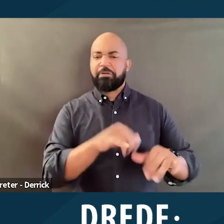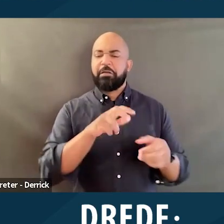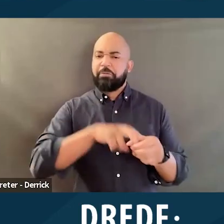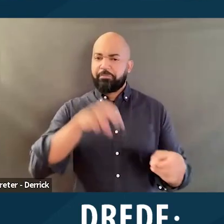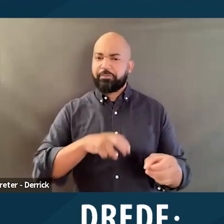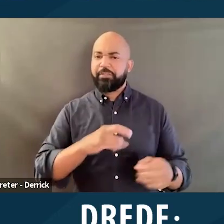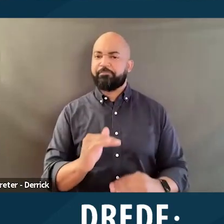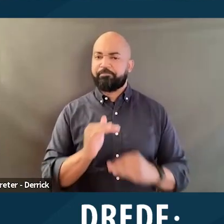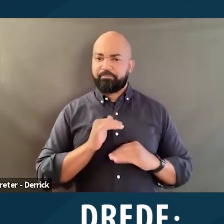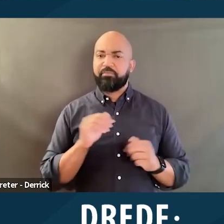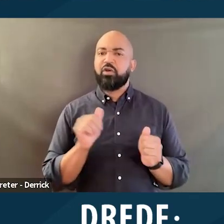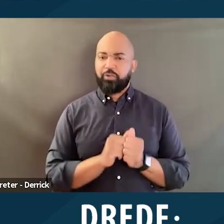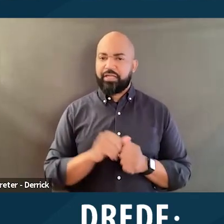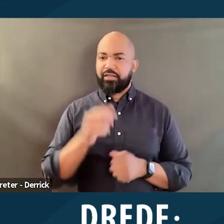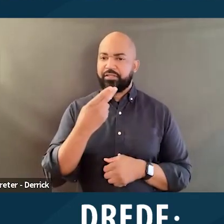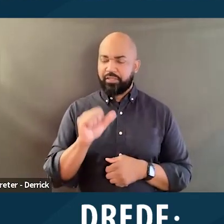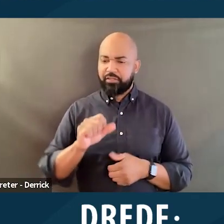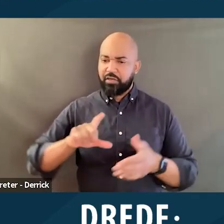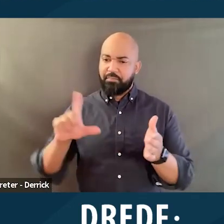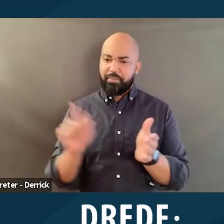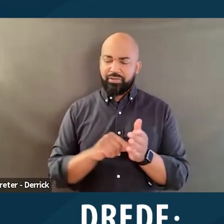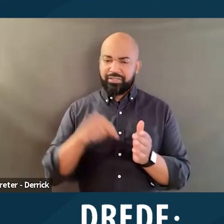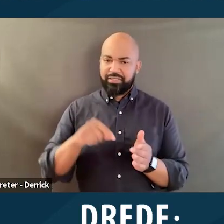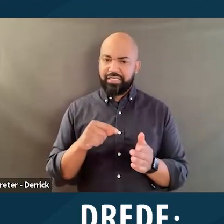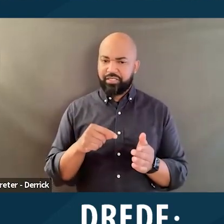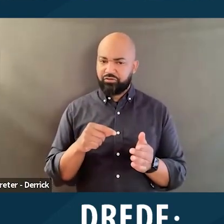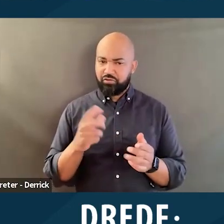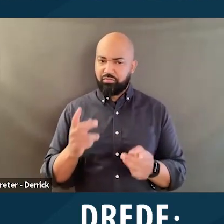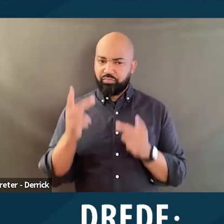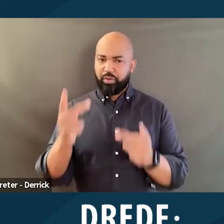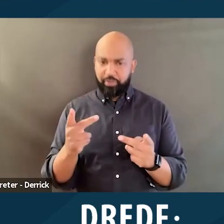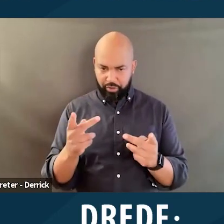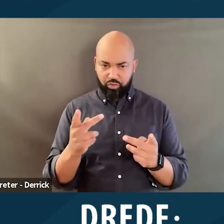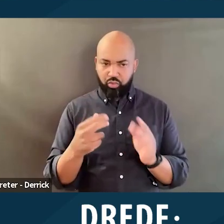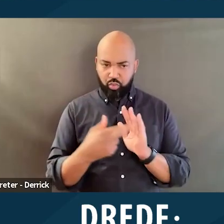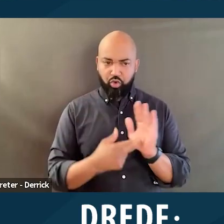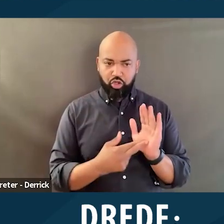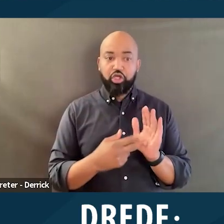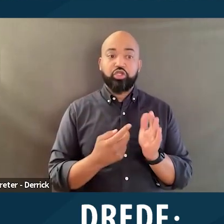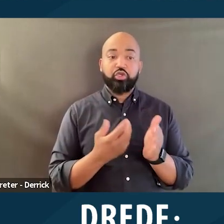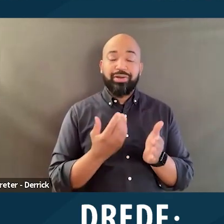and some of them explicitly said "We're leaving the case because we're satisfied with